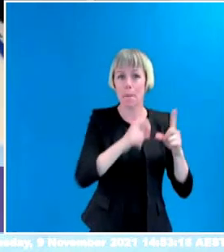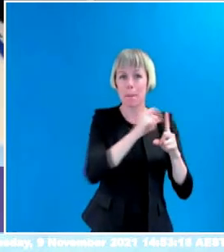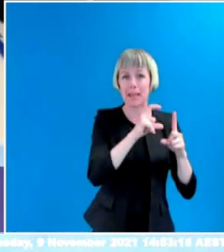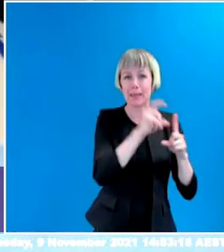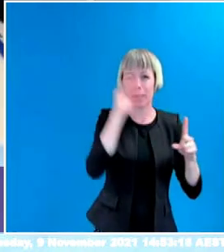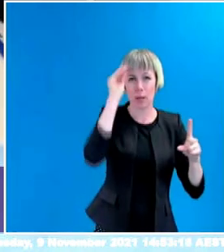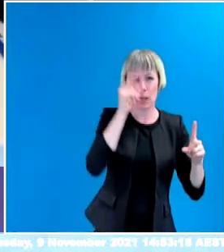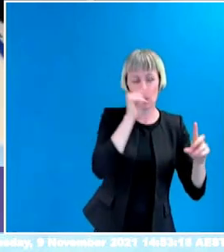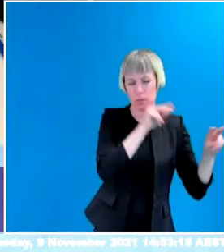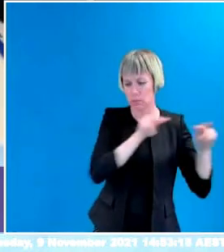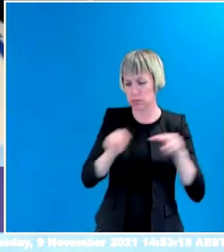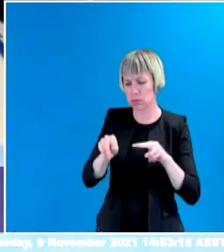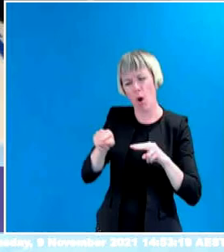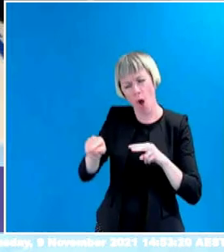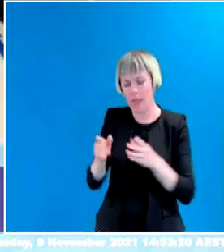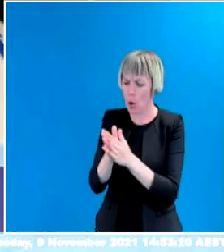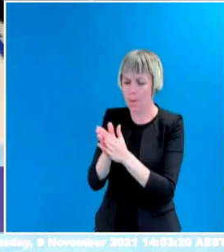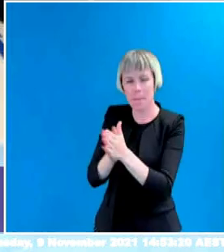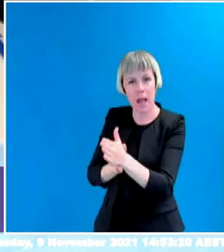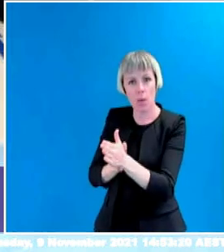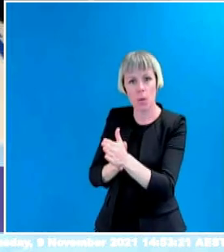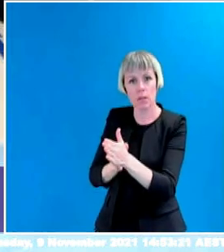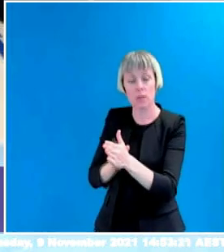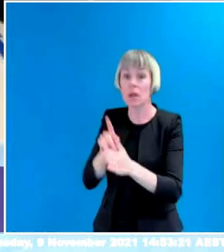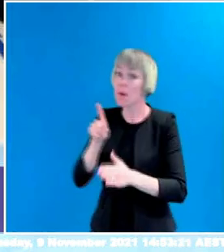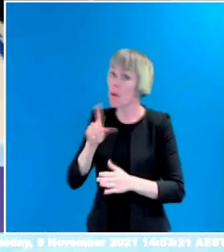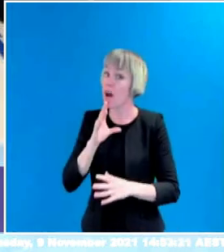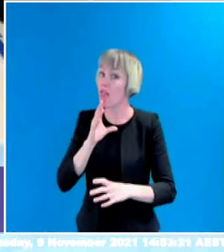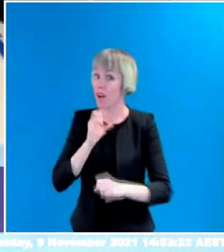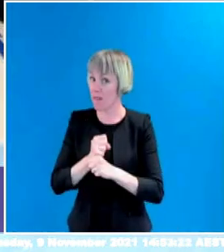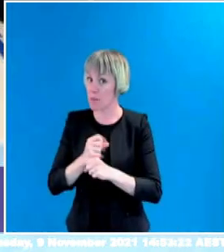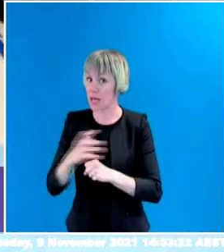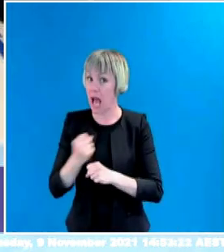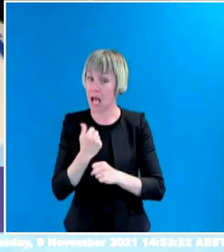government, if it does that, has to justify it in terms of the whole.